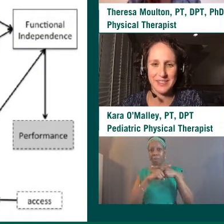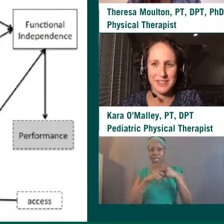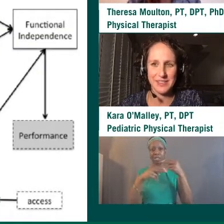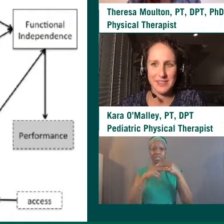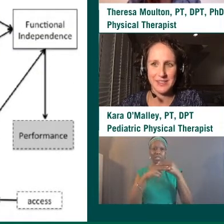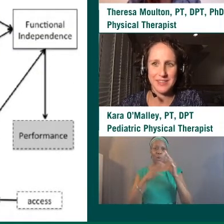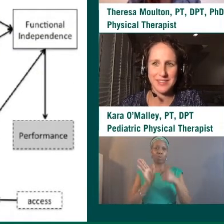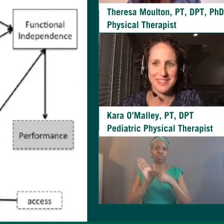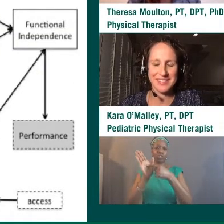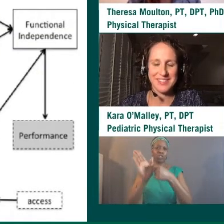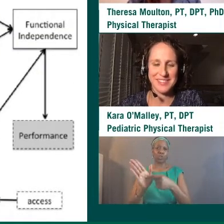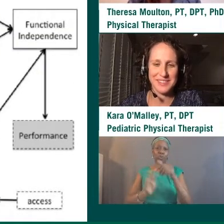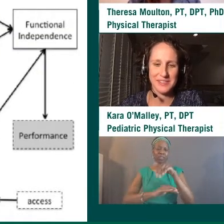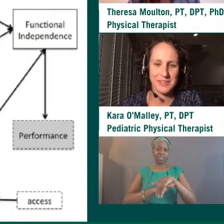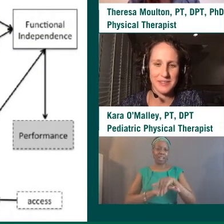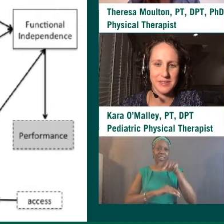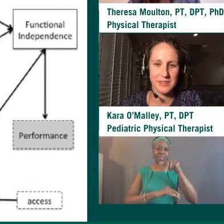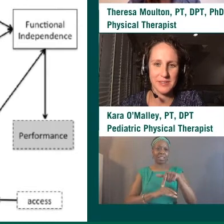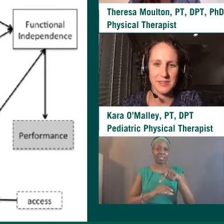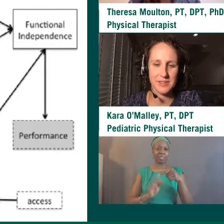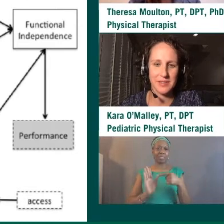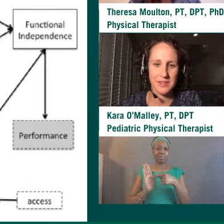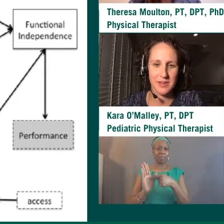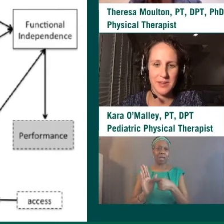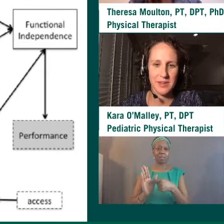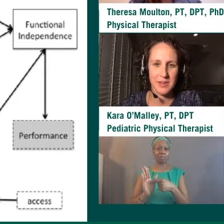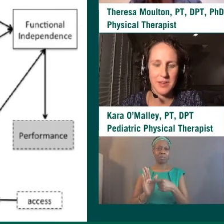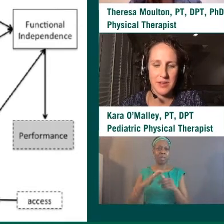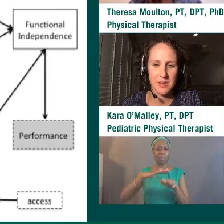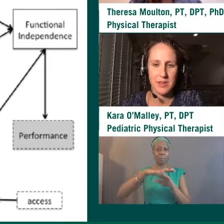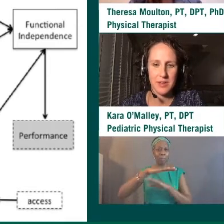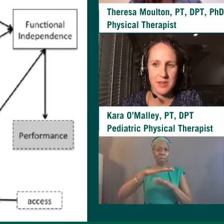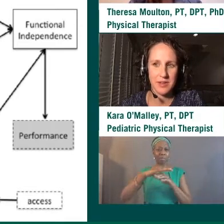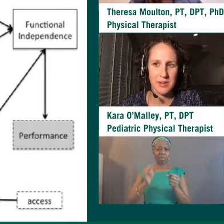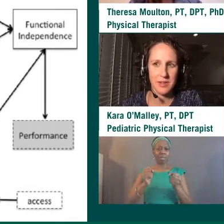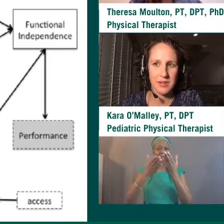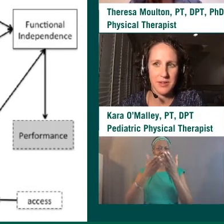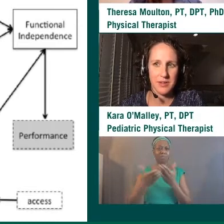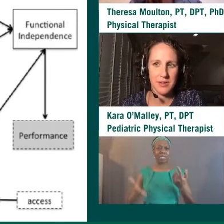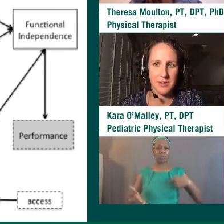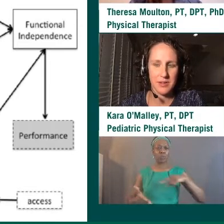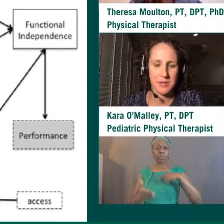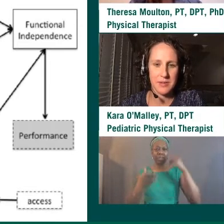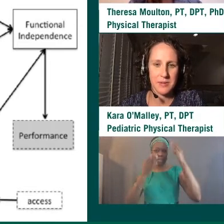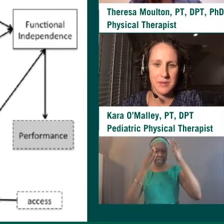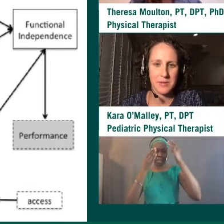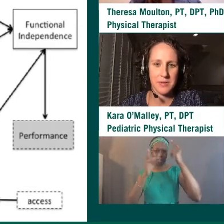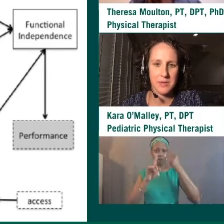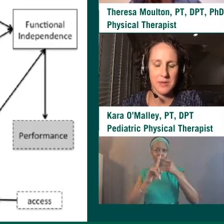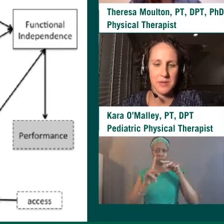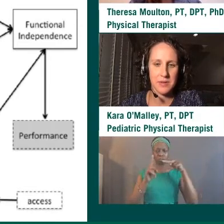This model is basically a lot of the things that we think of as physical therapists, when we're deciding